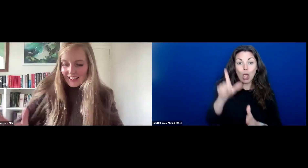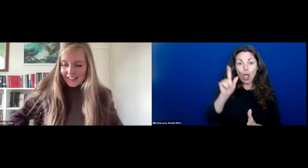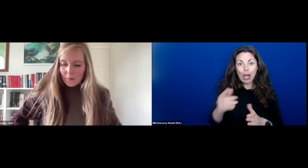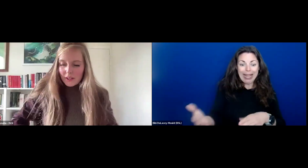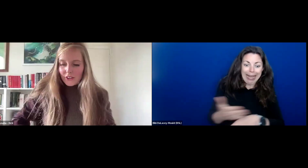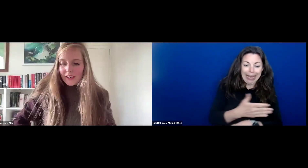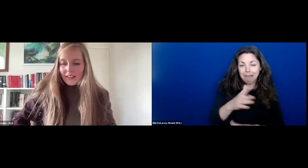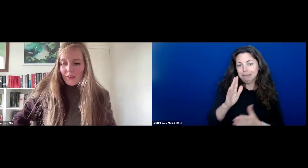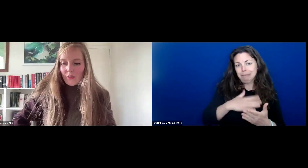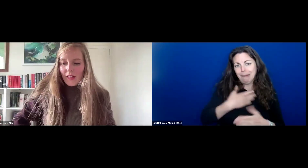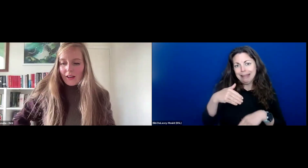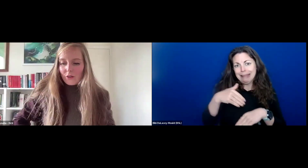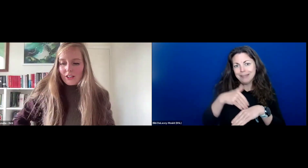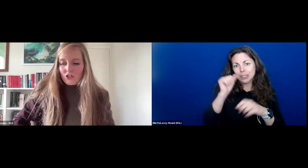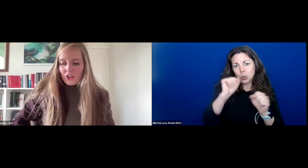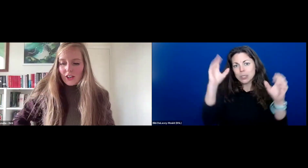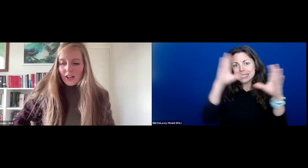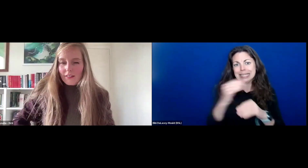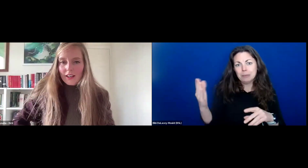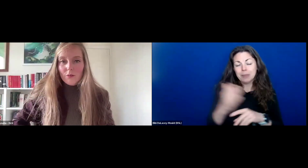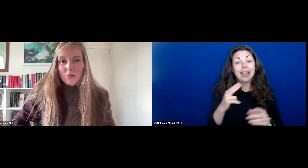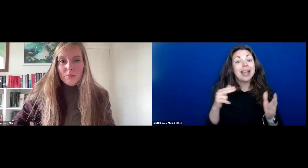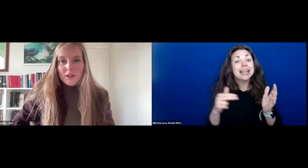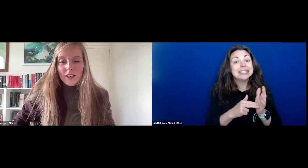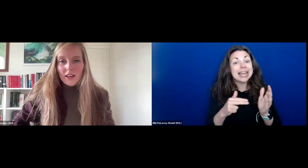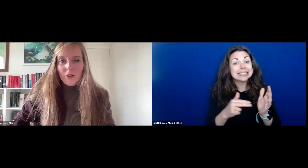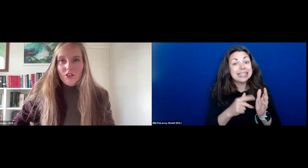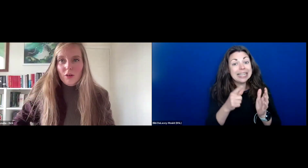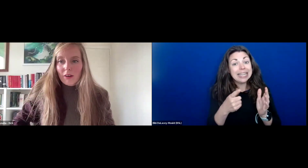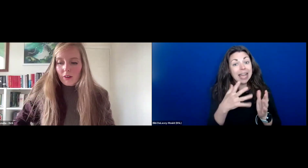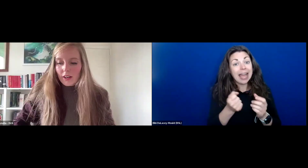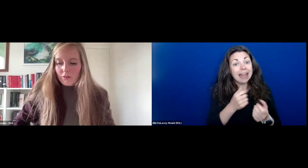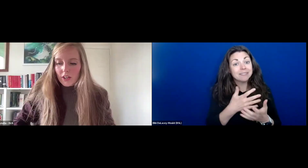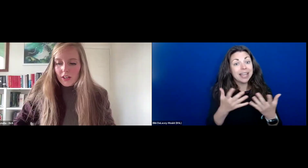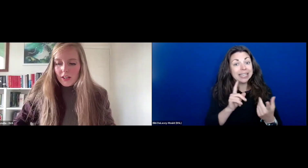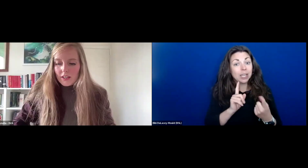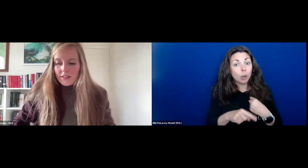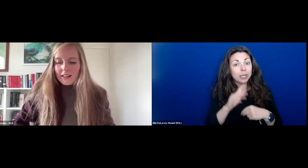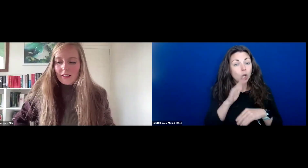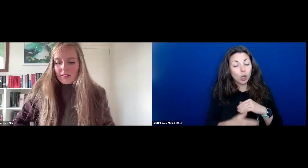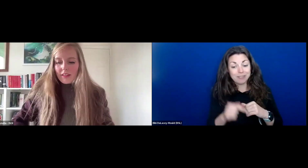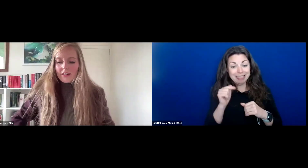Natalie, can I bring you in on that question? And I think there was a particularly a question about kind of dealing with the